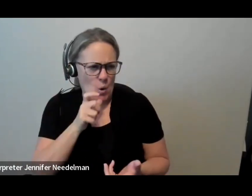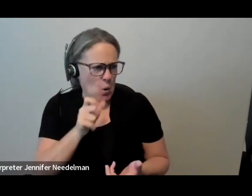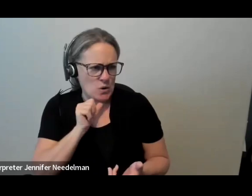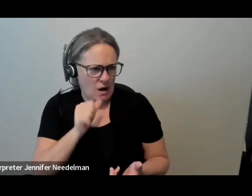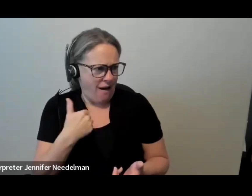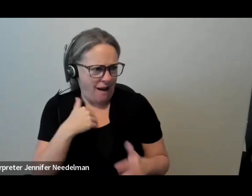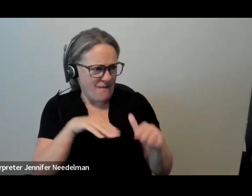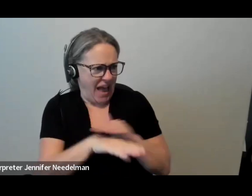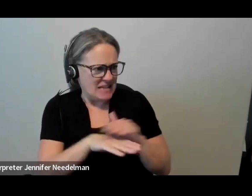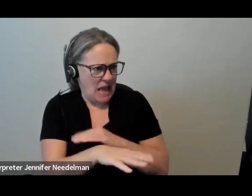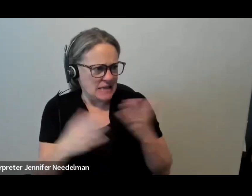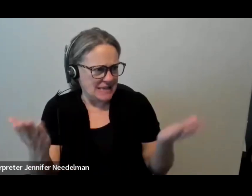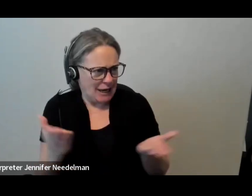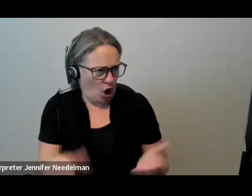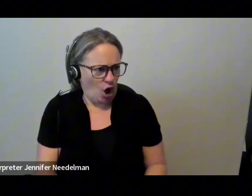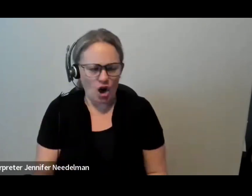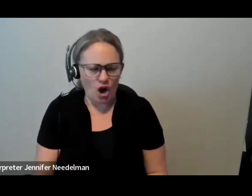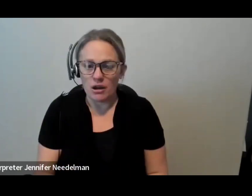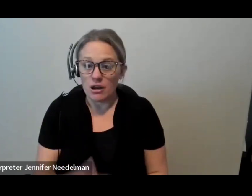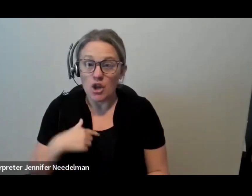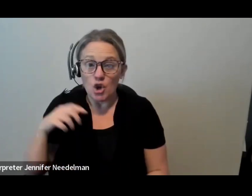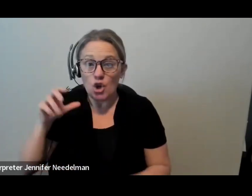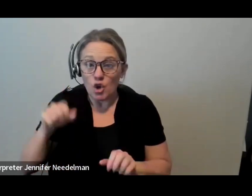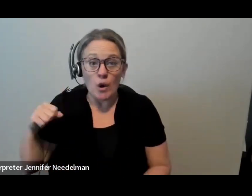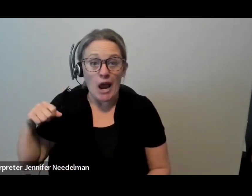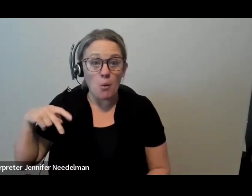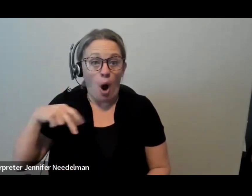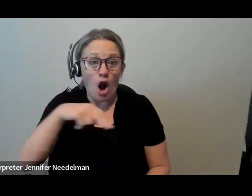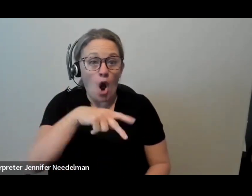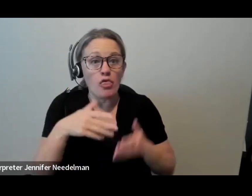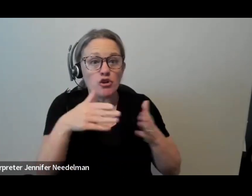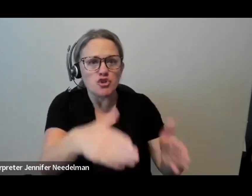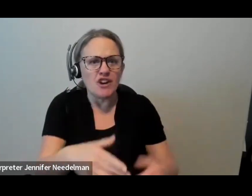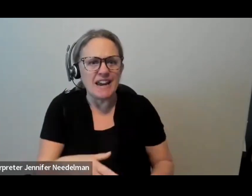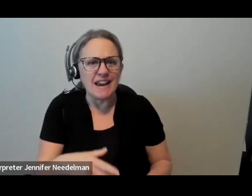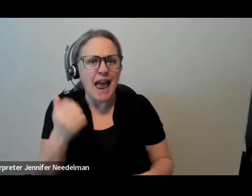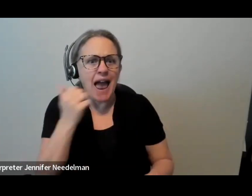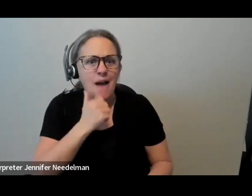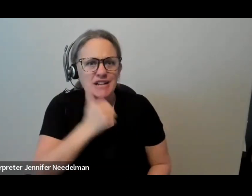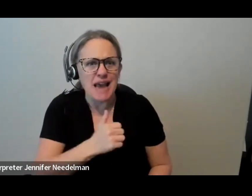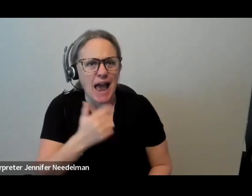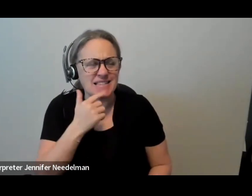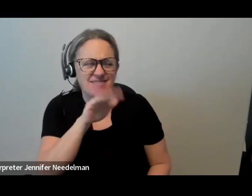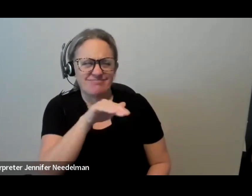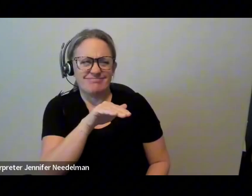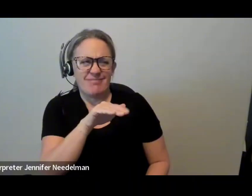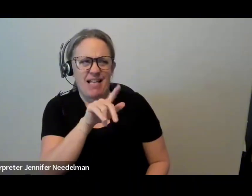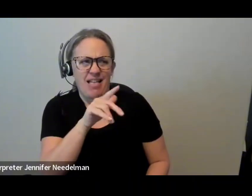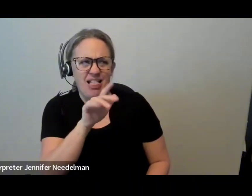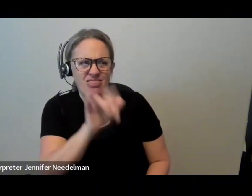Just you could walk down the street any day and say, oh, there's a lip on that building. Or like, oh, like, interesting,